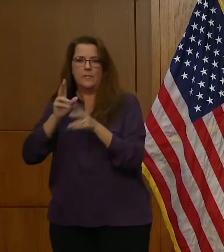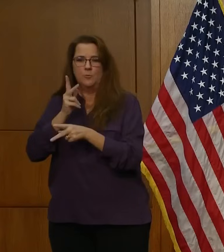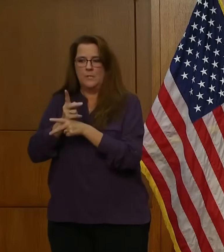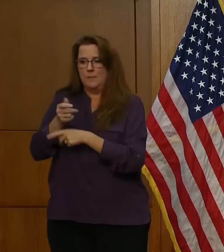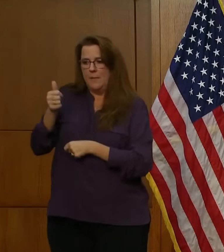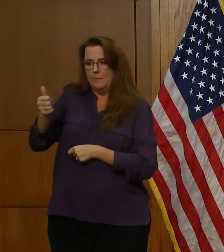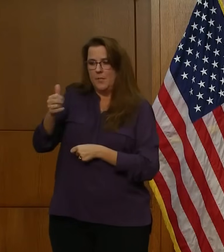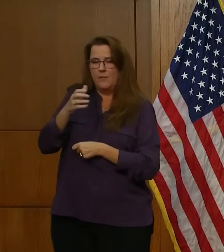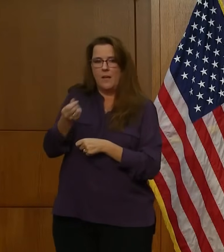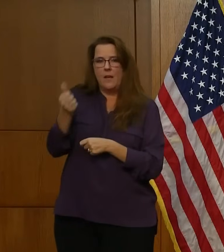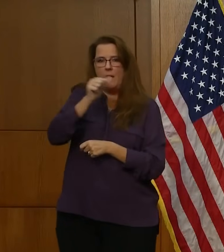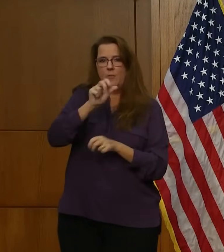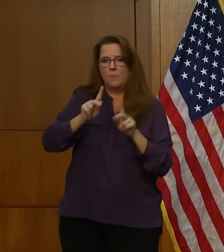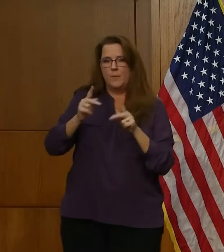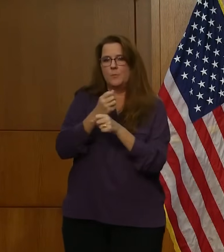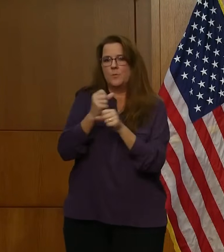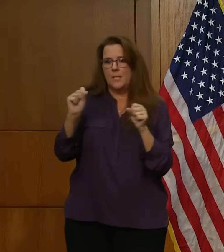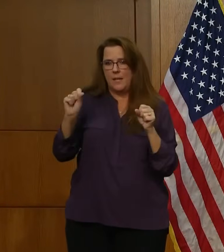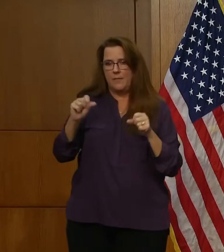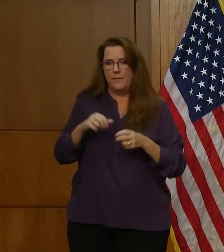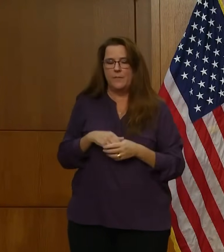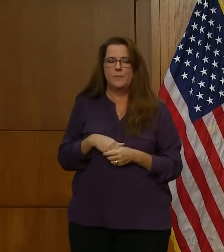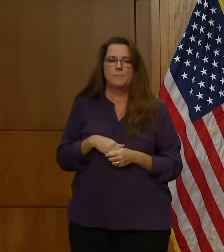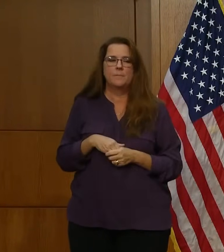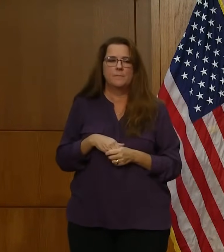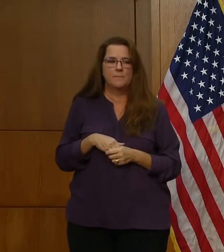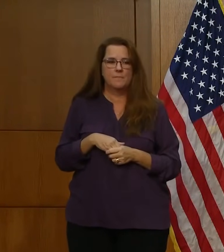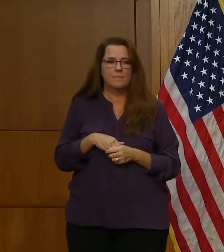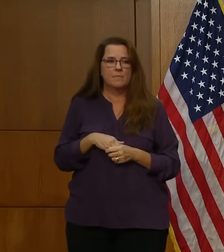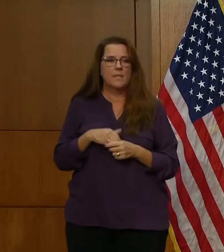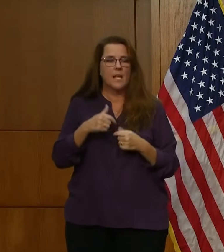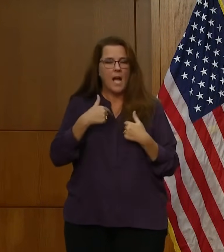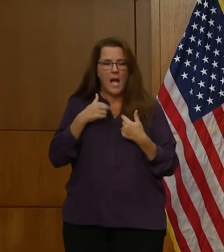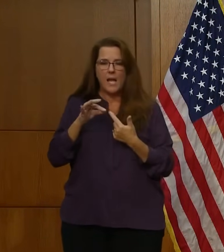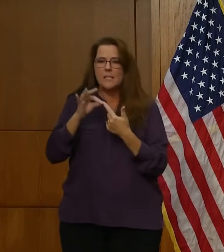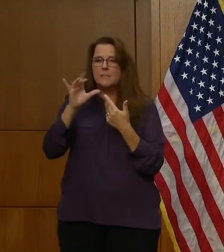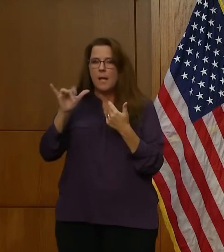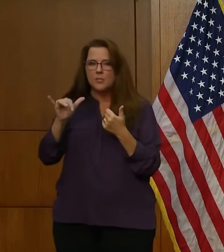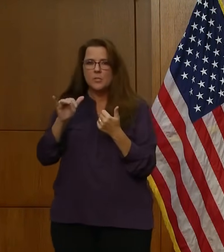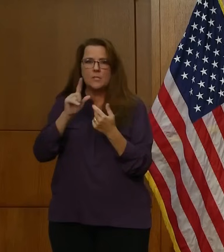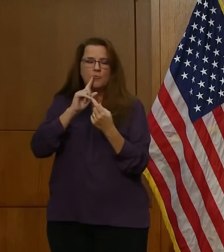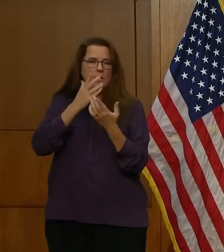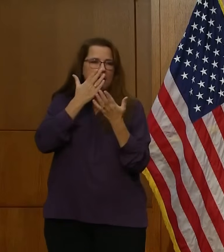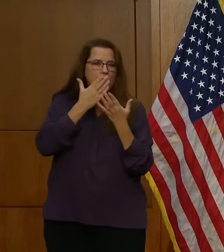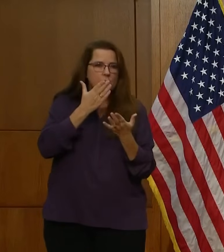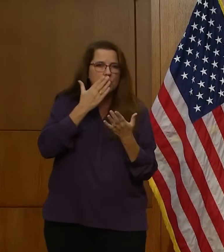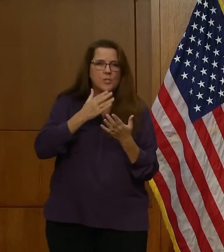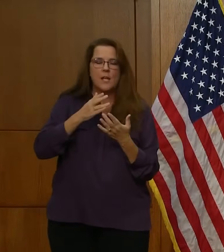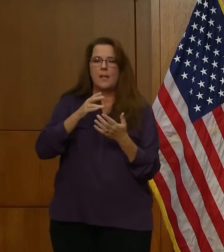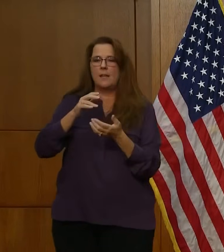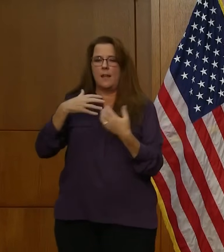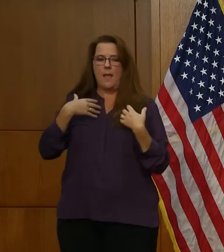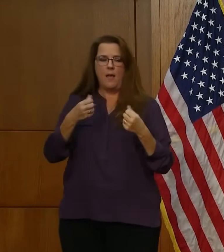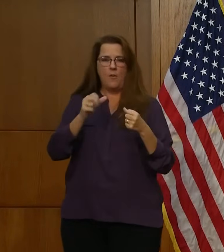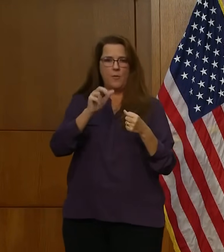SACRIFICE JUST TO HELP KEEP THEMSELVES AND OTHERS SAFE.